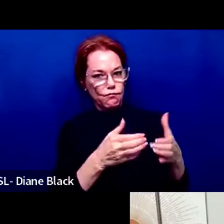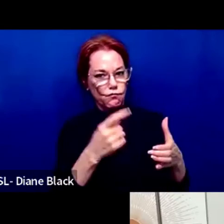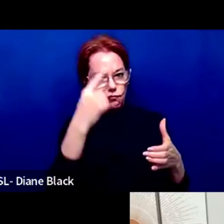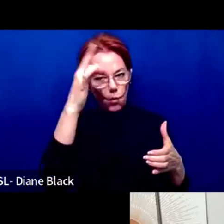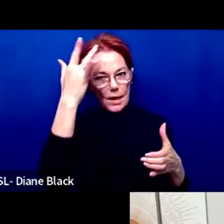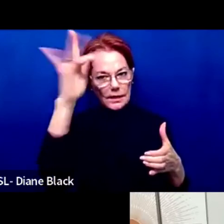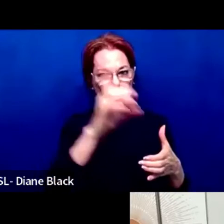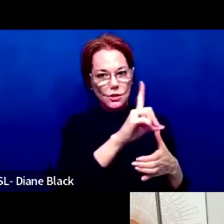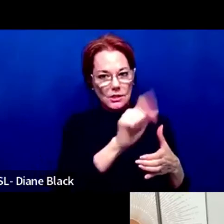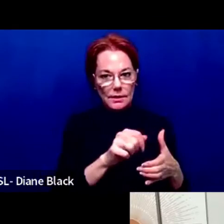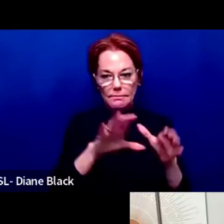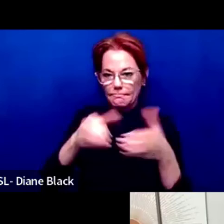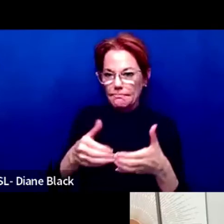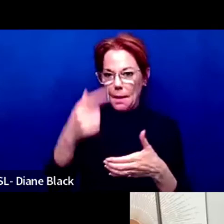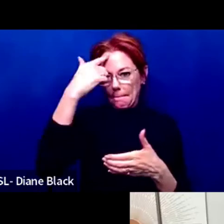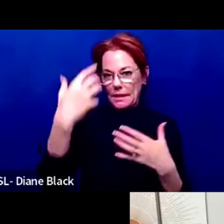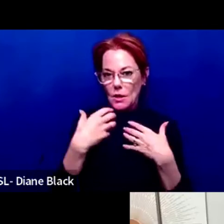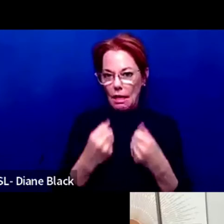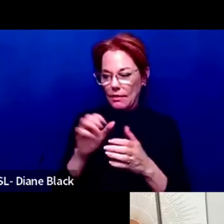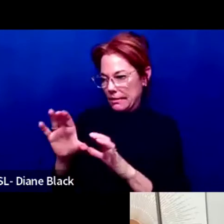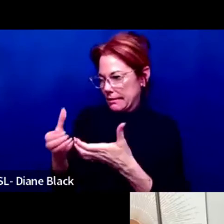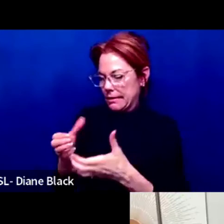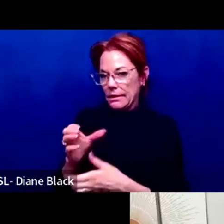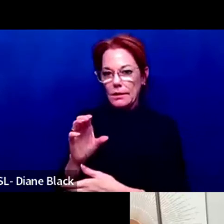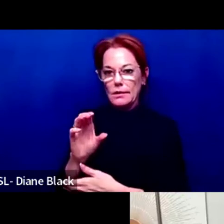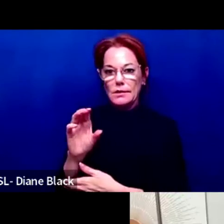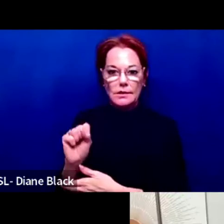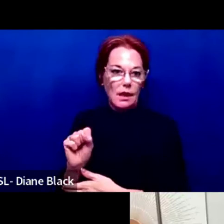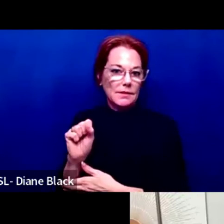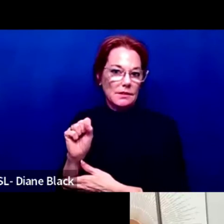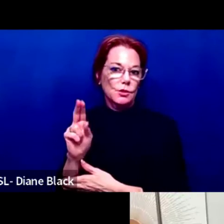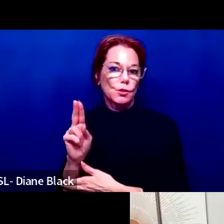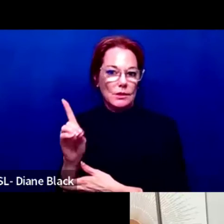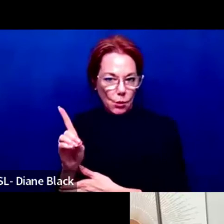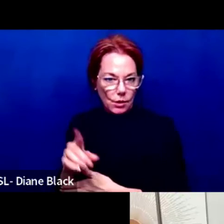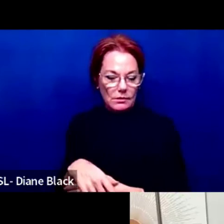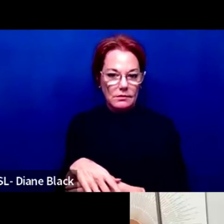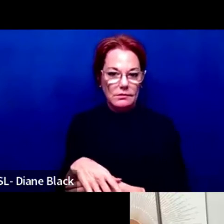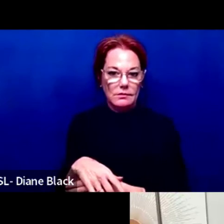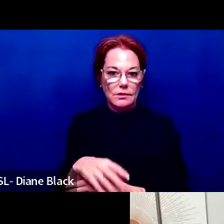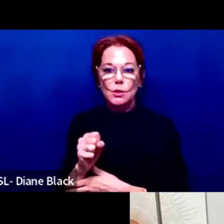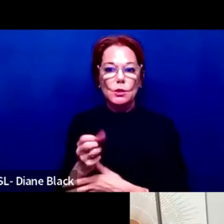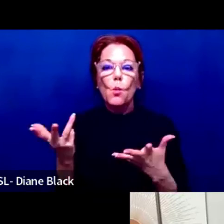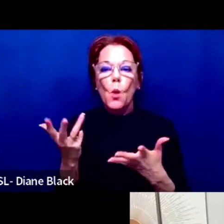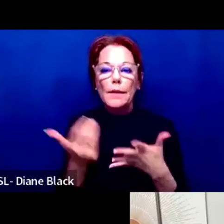something with people with mental illness, we got something for substance use disorder. So what's your primary thing? And that's where we'll send you. And